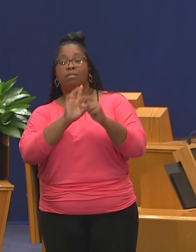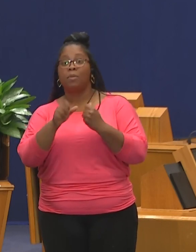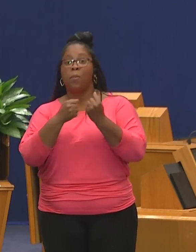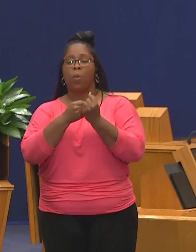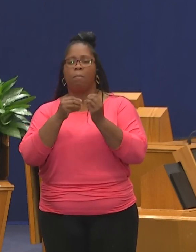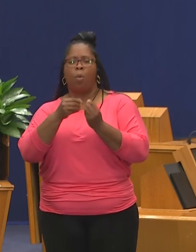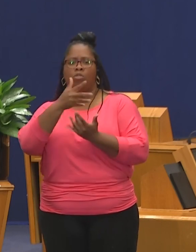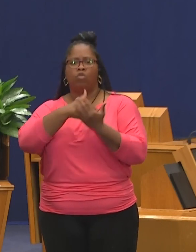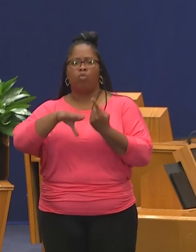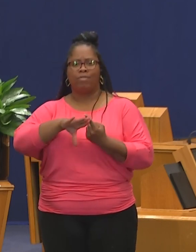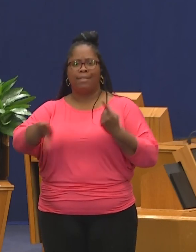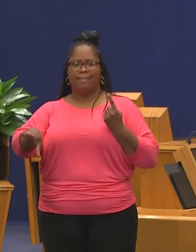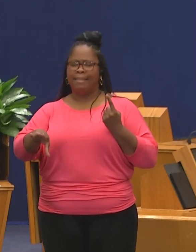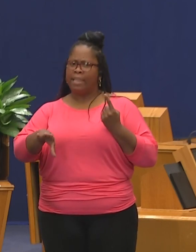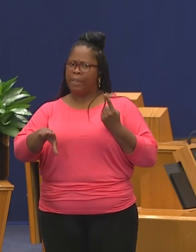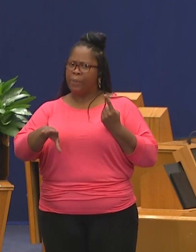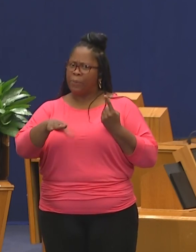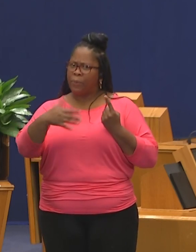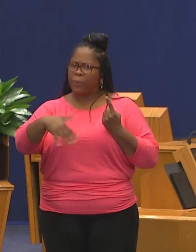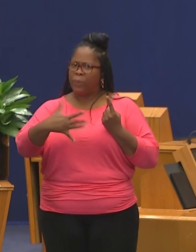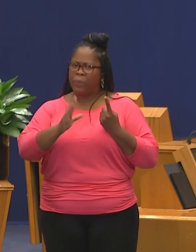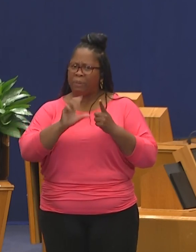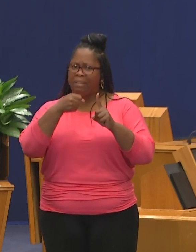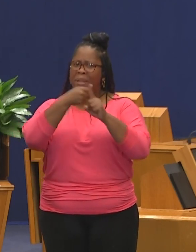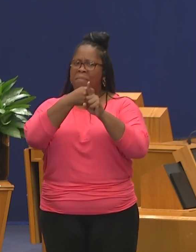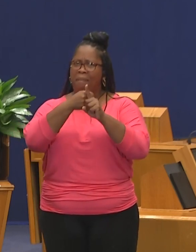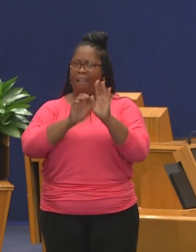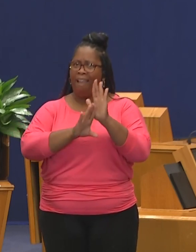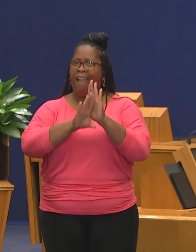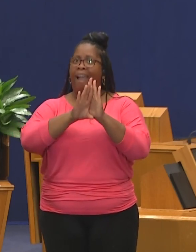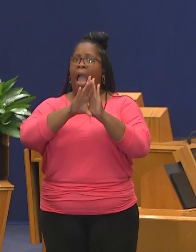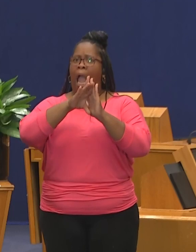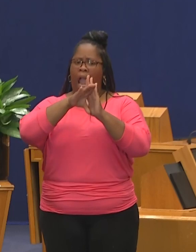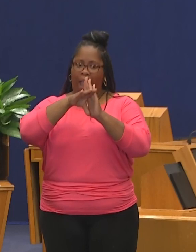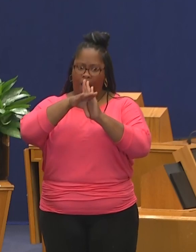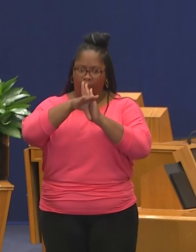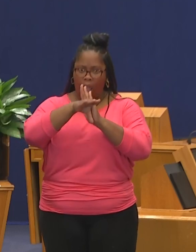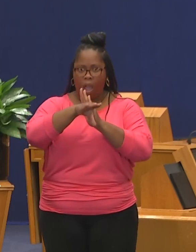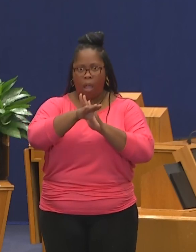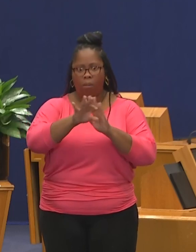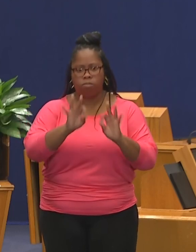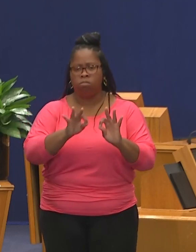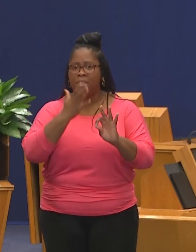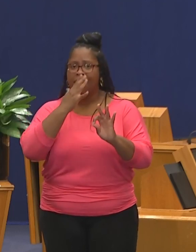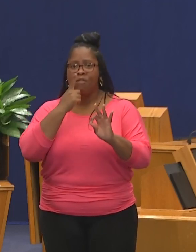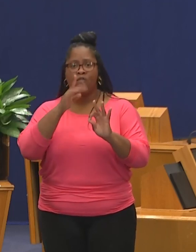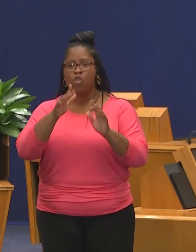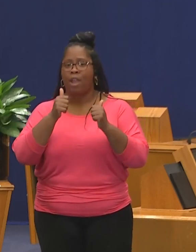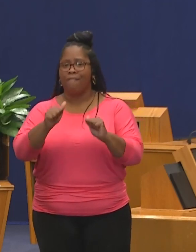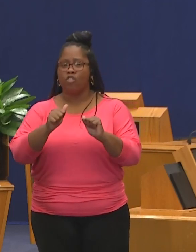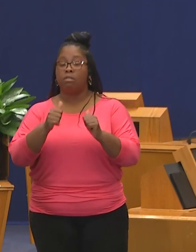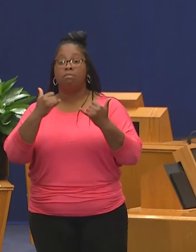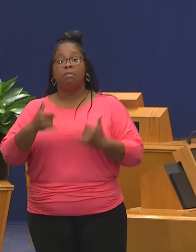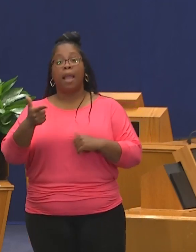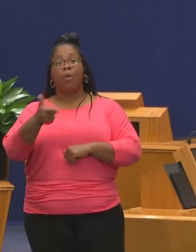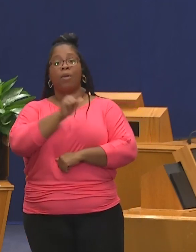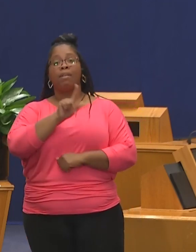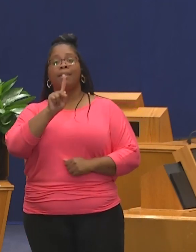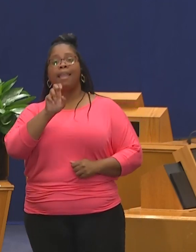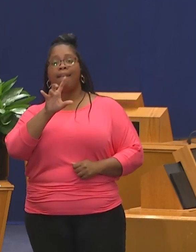EFFORTS AND TO SUPPORT SOCIAL DISTANCING GUIDELINES. YOU'VE MADE A HUGE DIFFERENCE IN CURBING THIS ACADEMIC, AND WE'RE